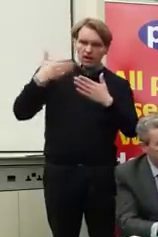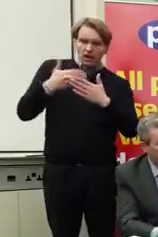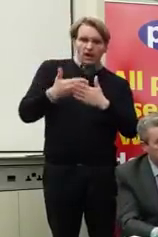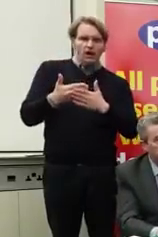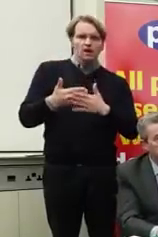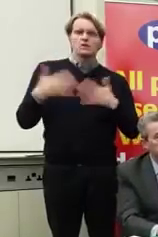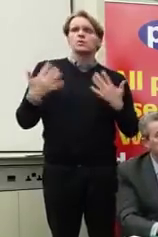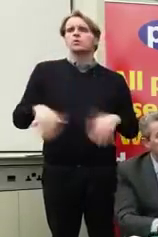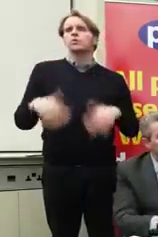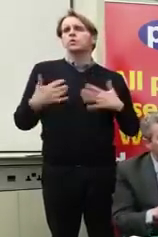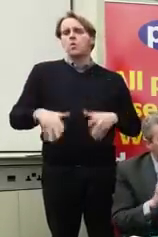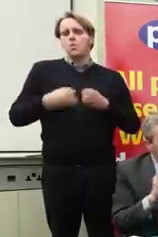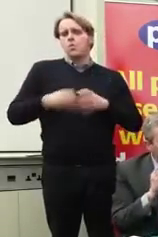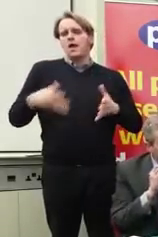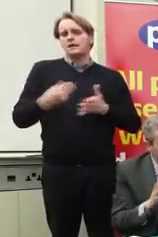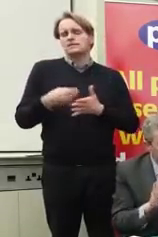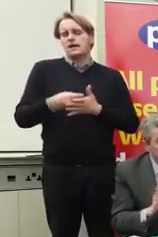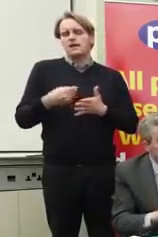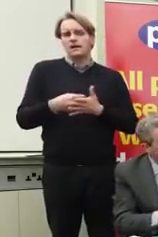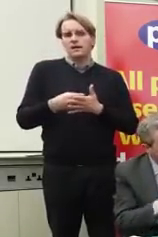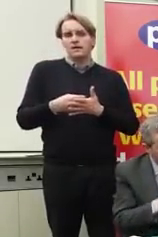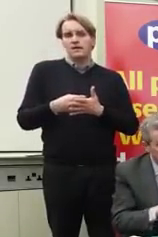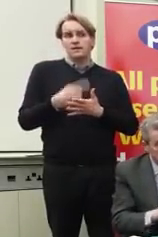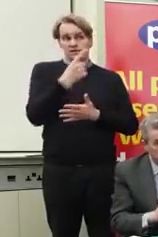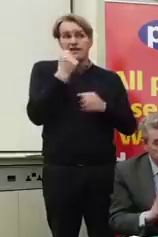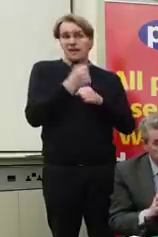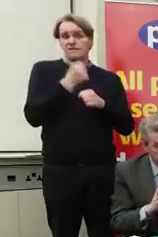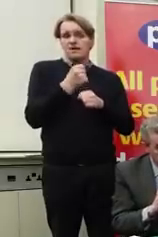of taxpayers money but what I wanted to say briefly about the question that you